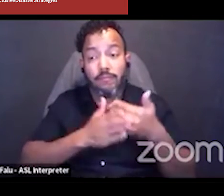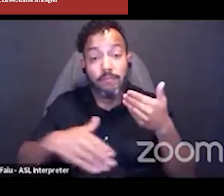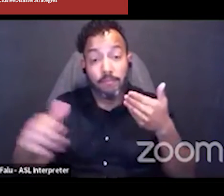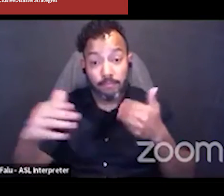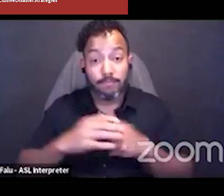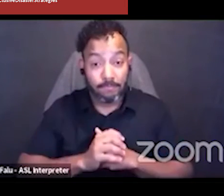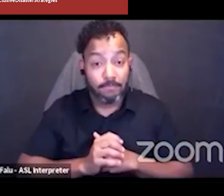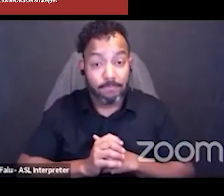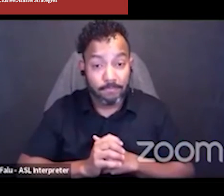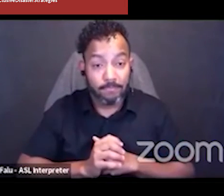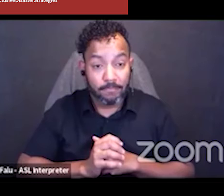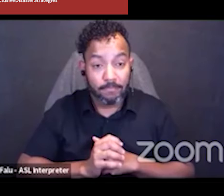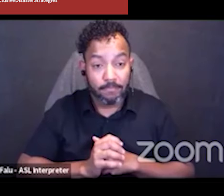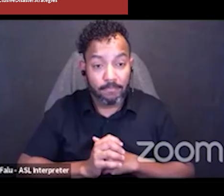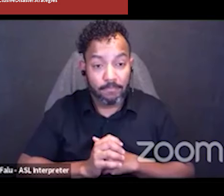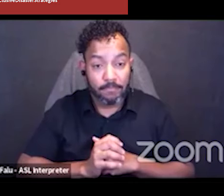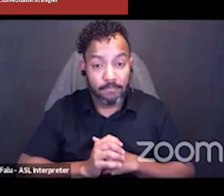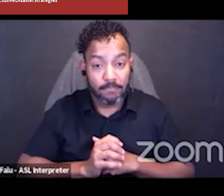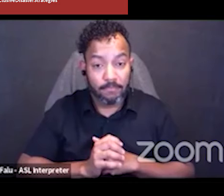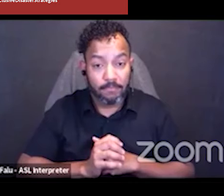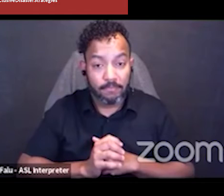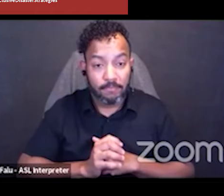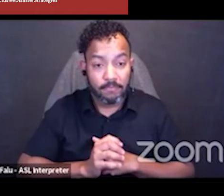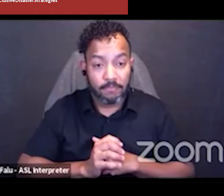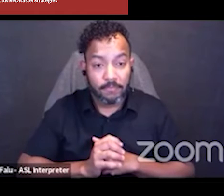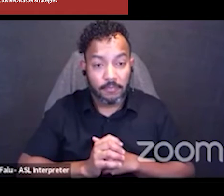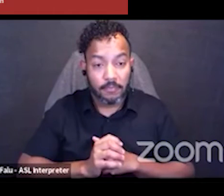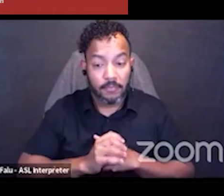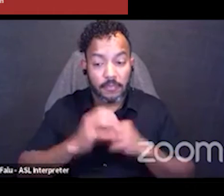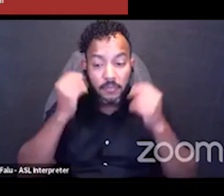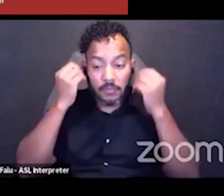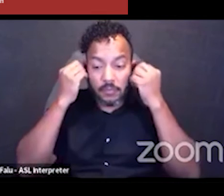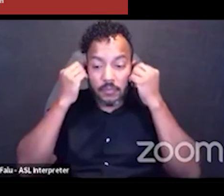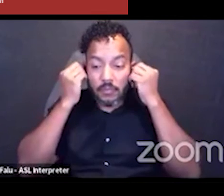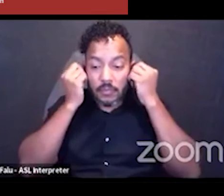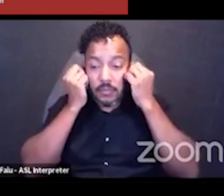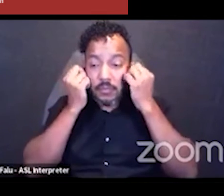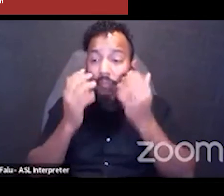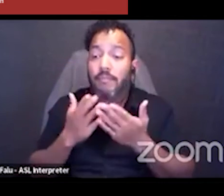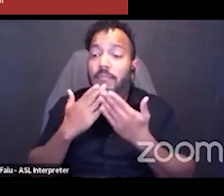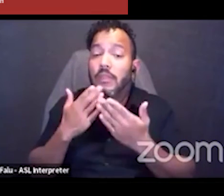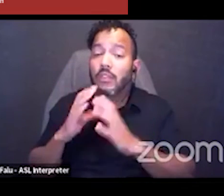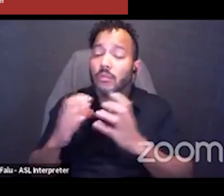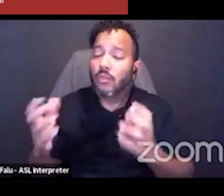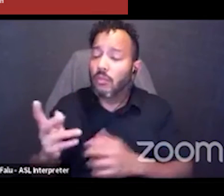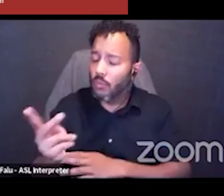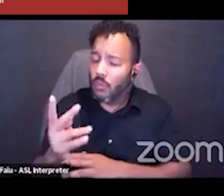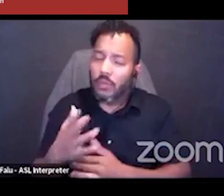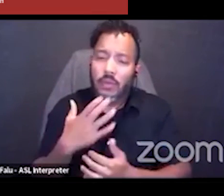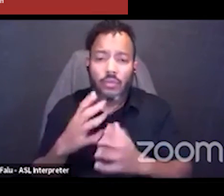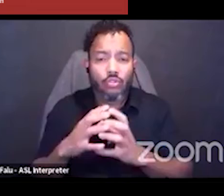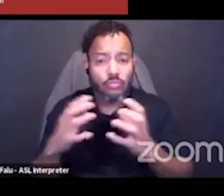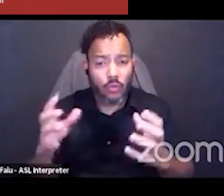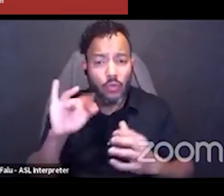Thank you both so much. For that response.